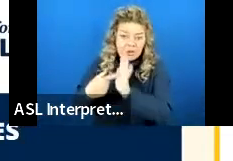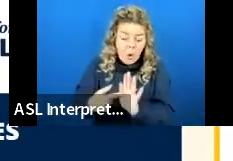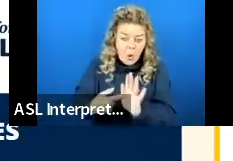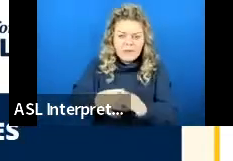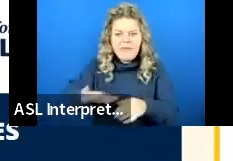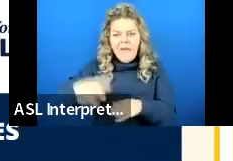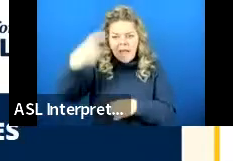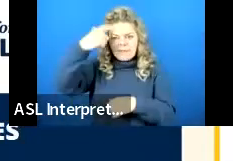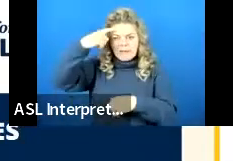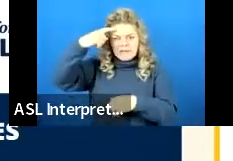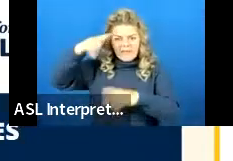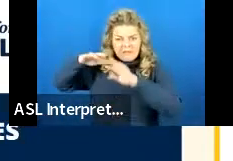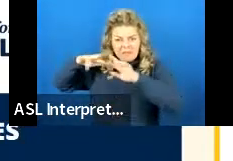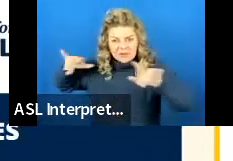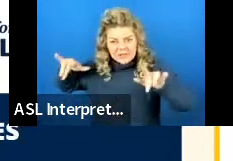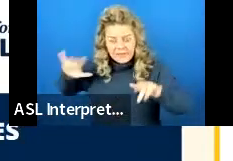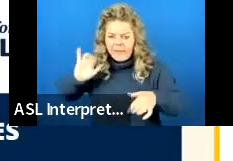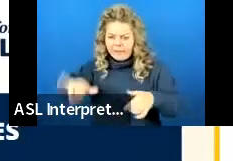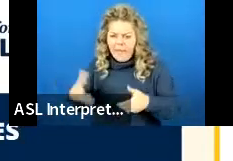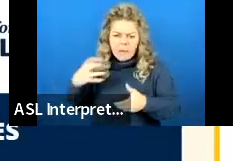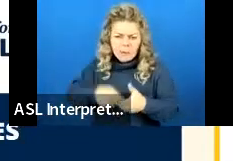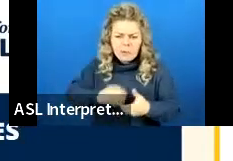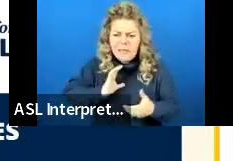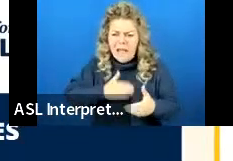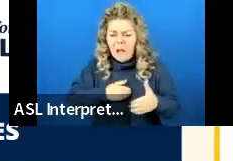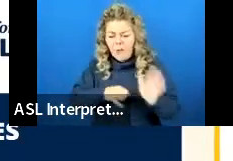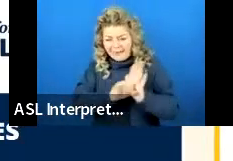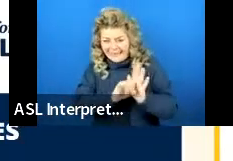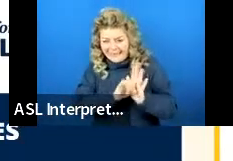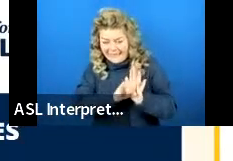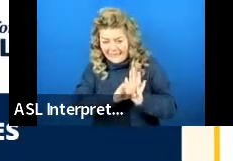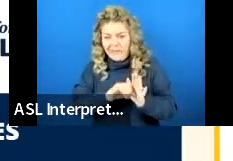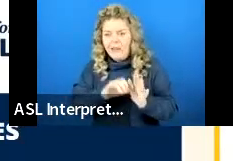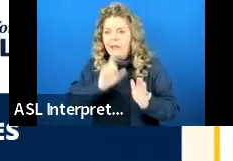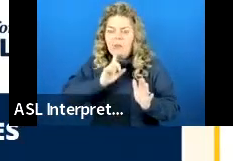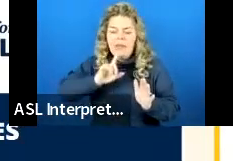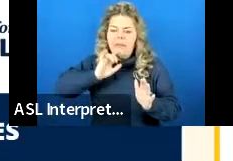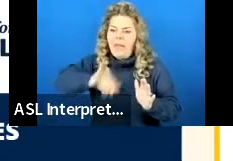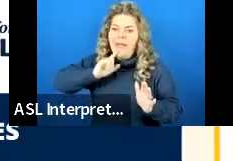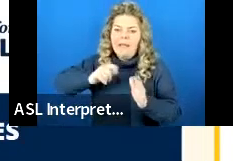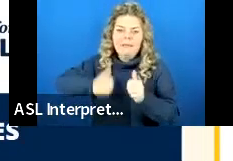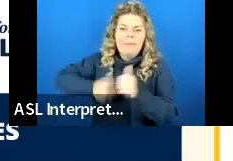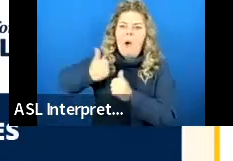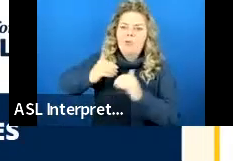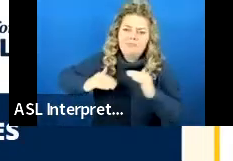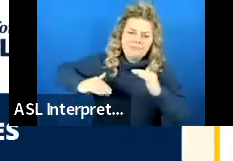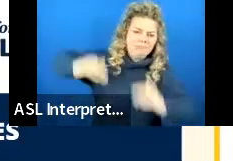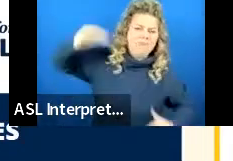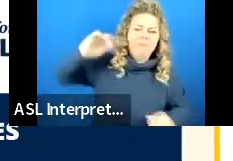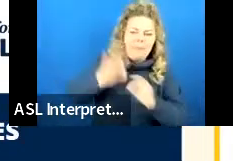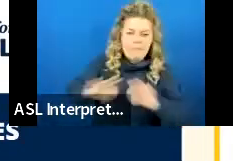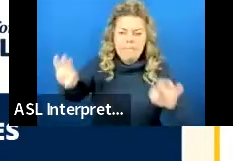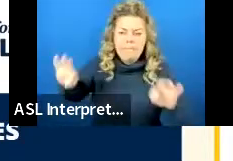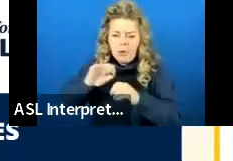which includes our identities, trump's individual capability when it comes to solving complex problems.